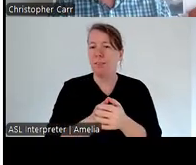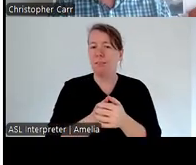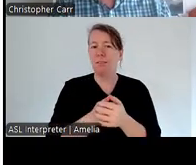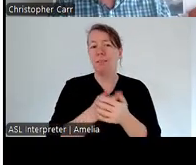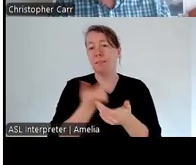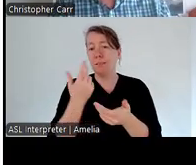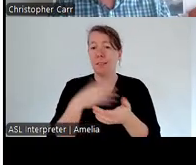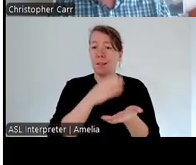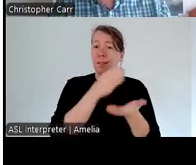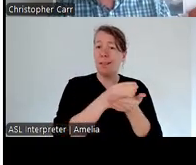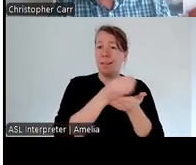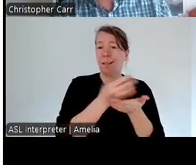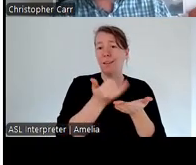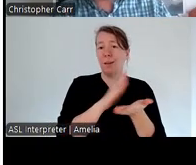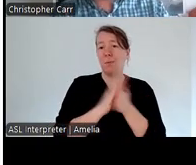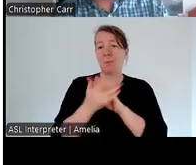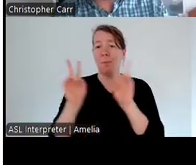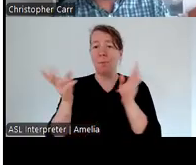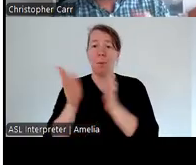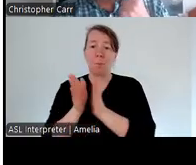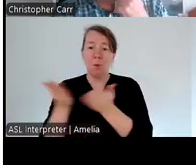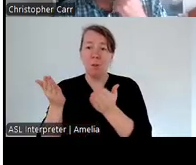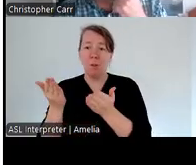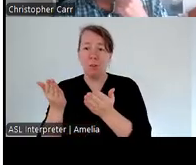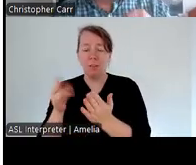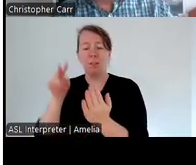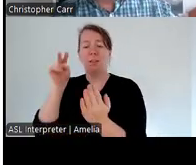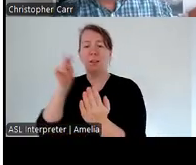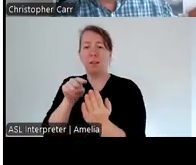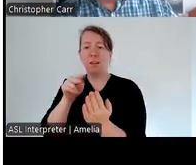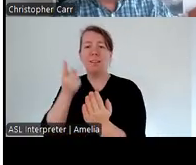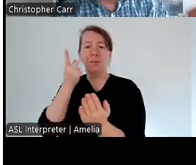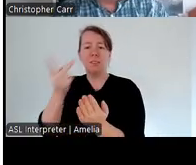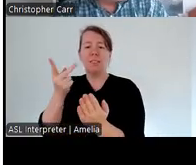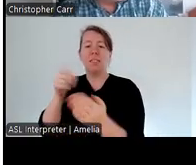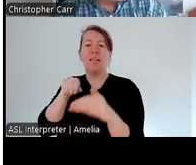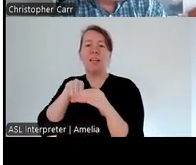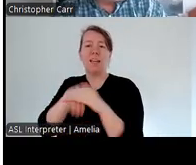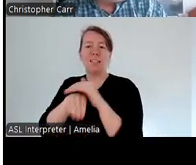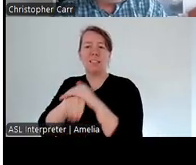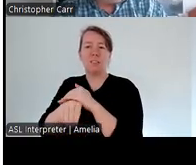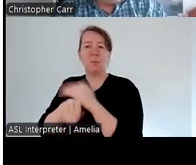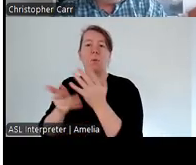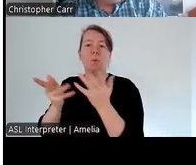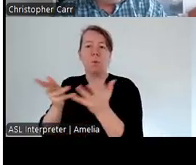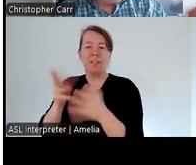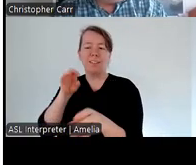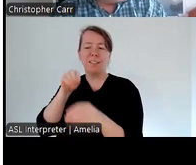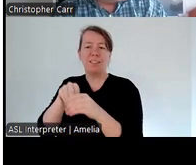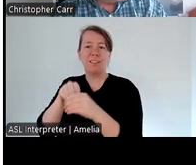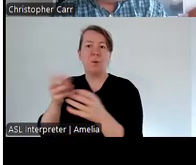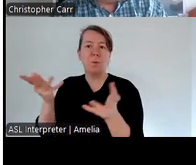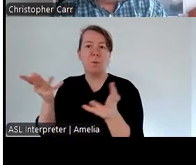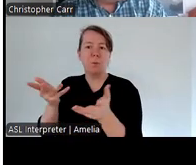So you know the exact where to look, or that will suit your specific needs.